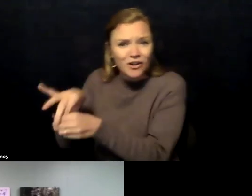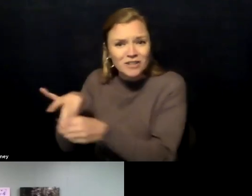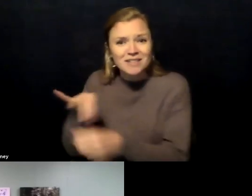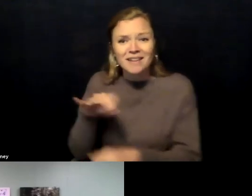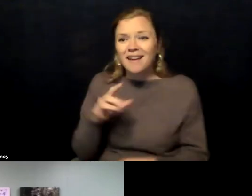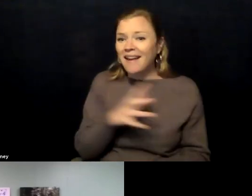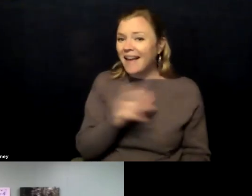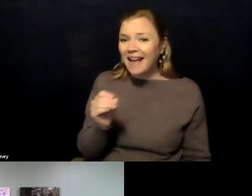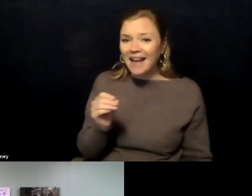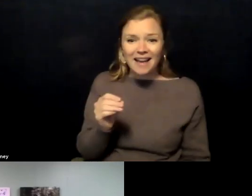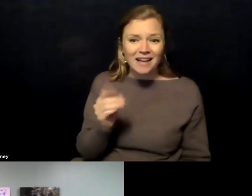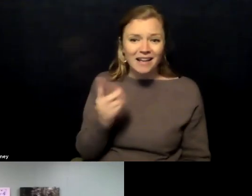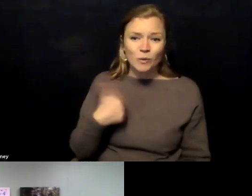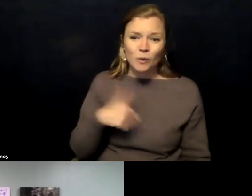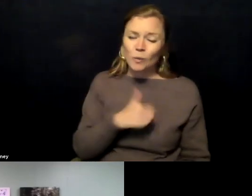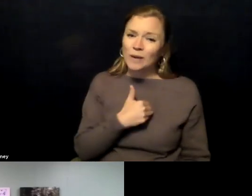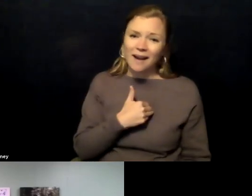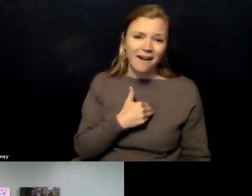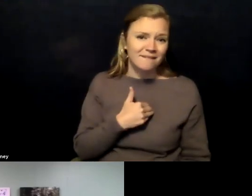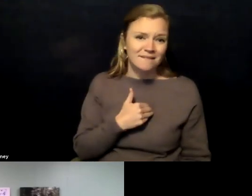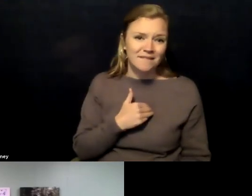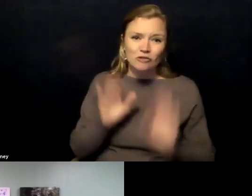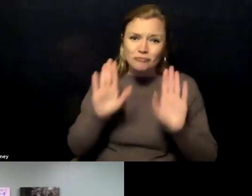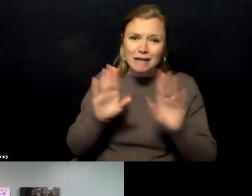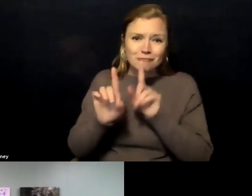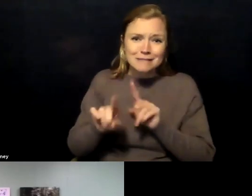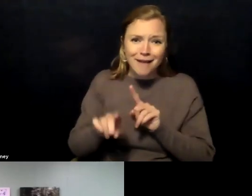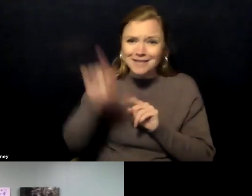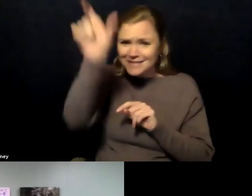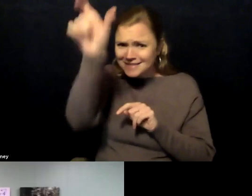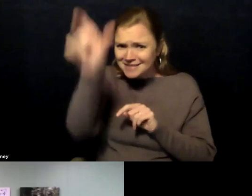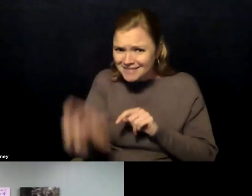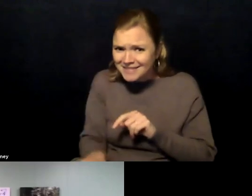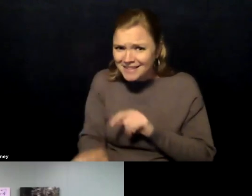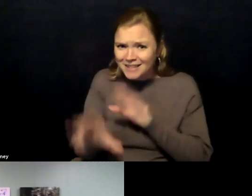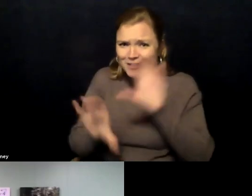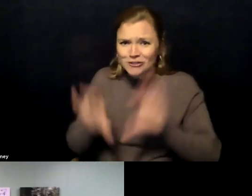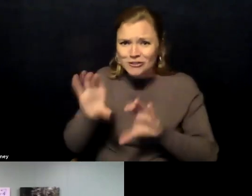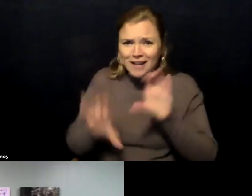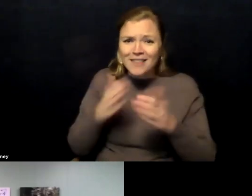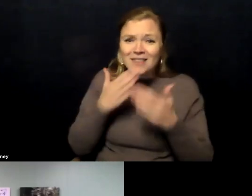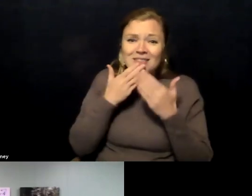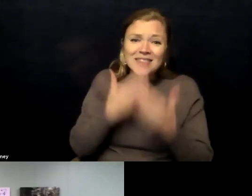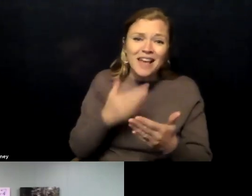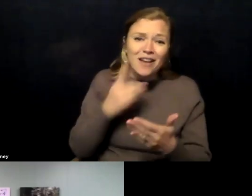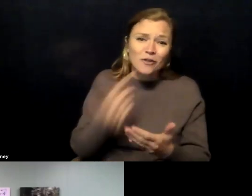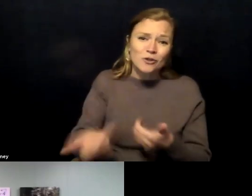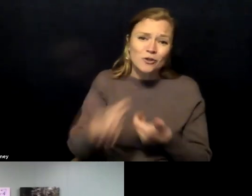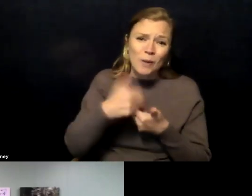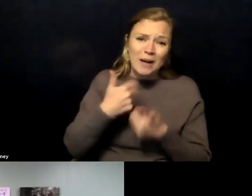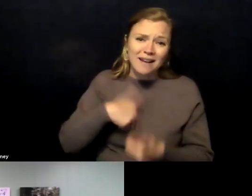So thank you again for joining us, and